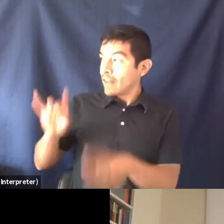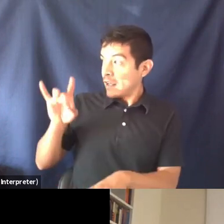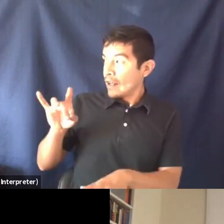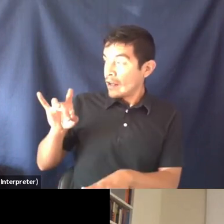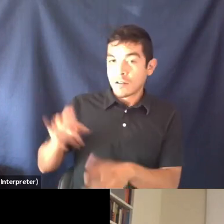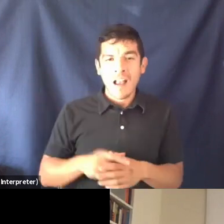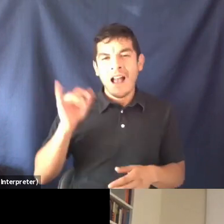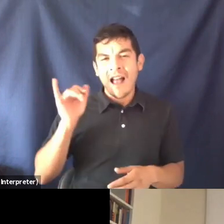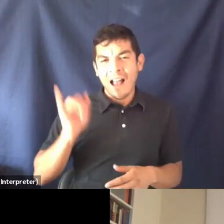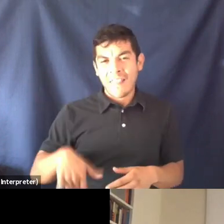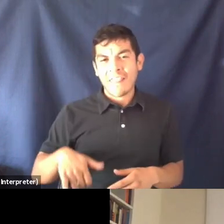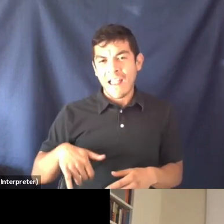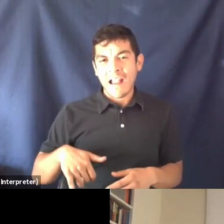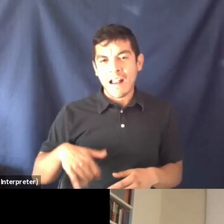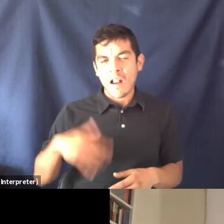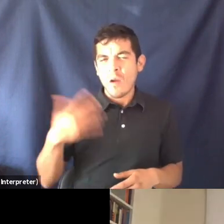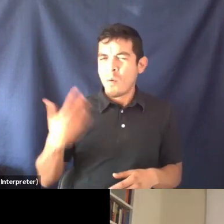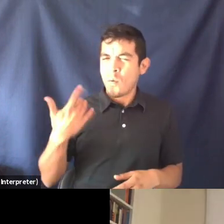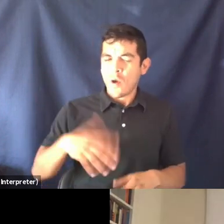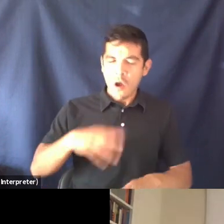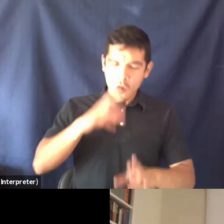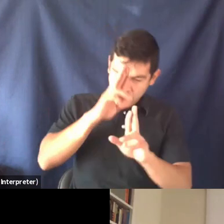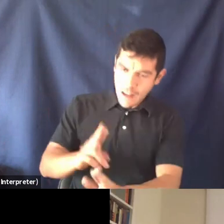for the agency and property status of a dog